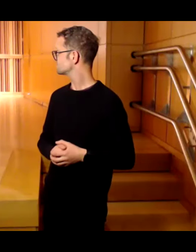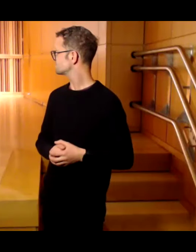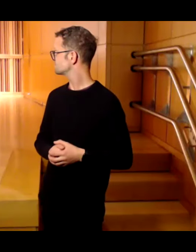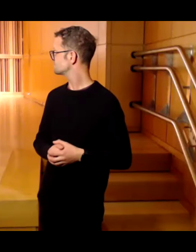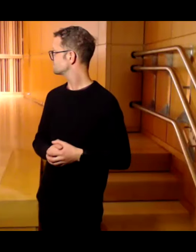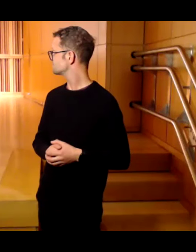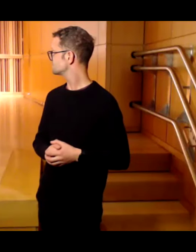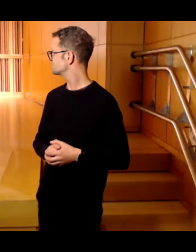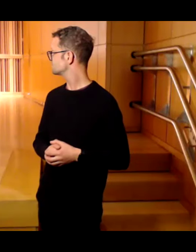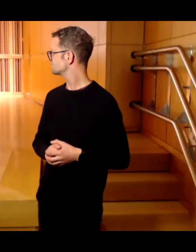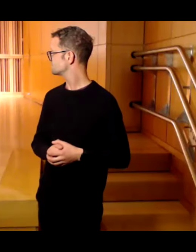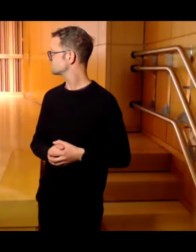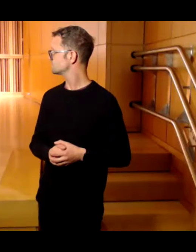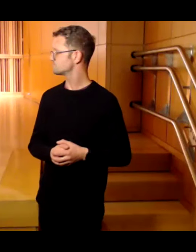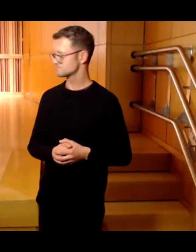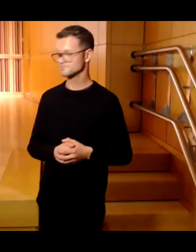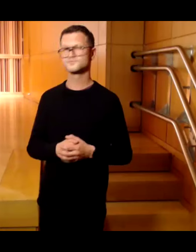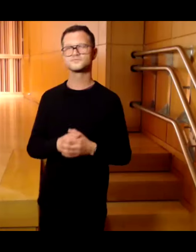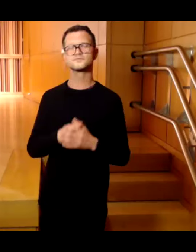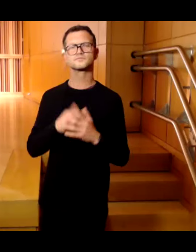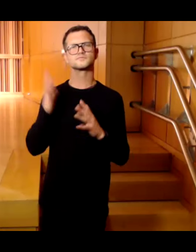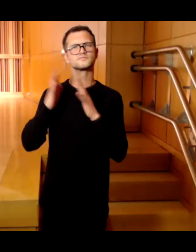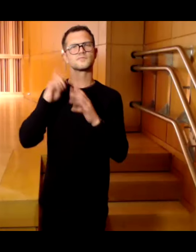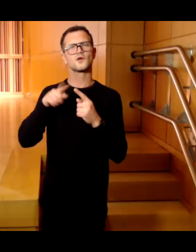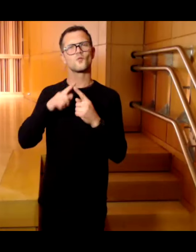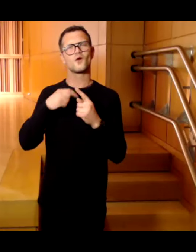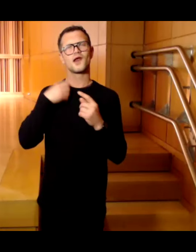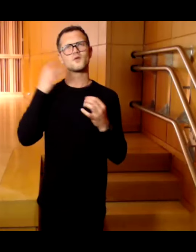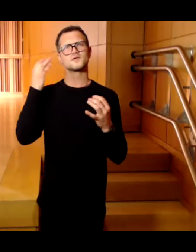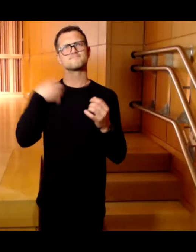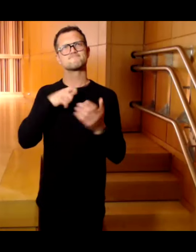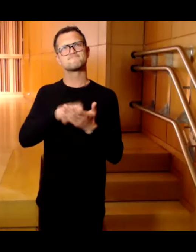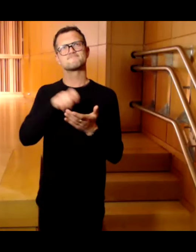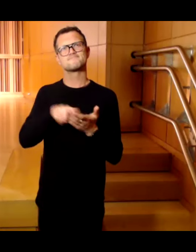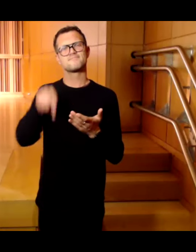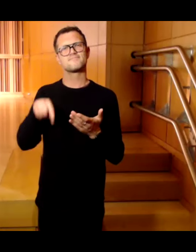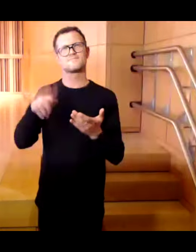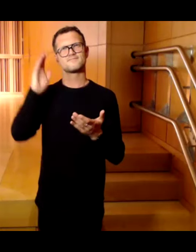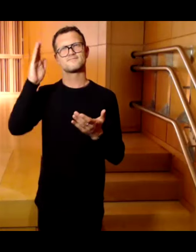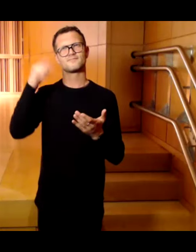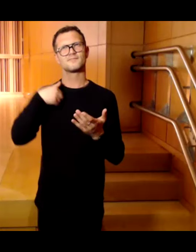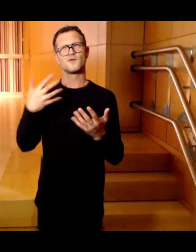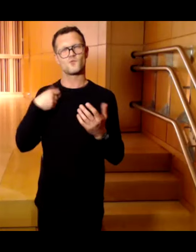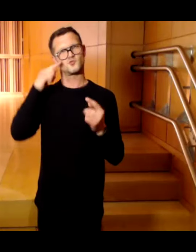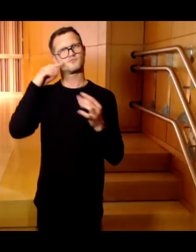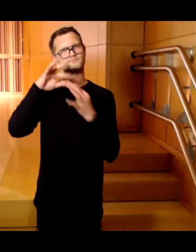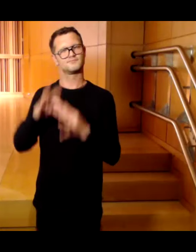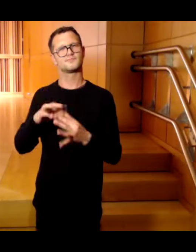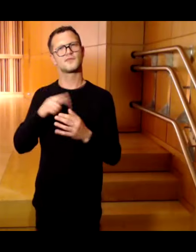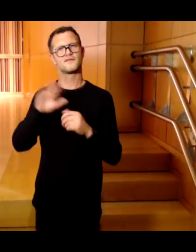Originally, when I began drafting these remarks, I thought I might focus primarily on his foundational work in LGBTQ studies.